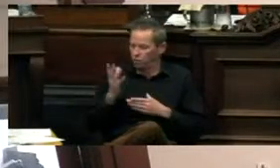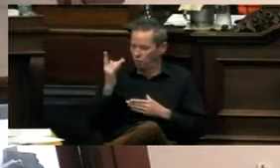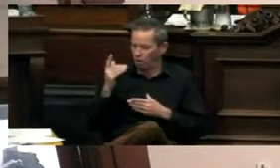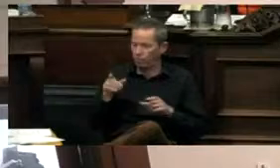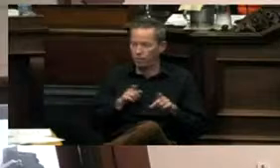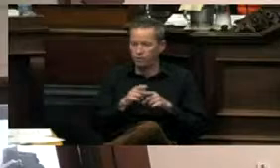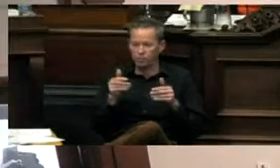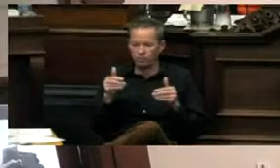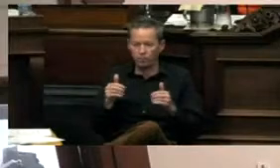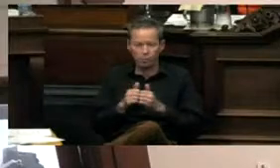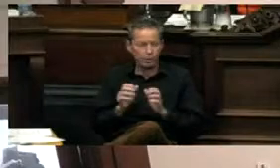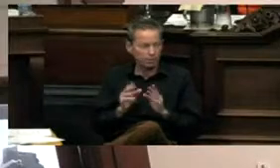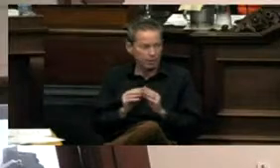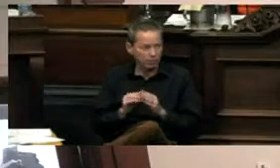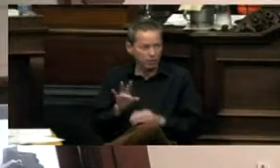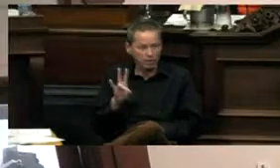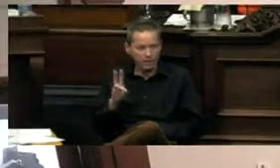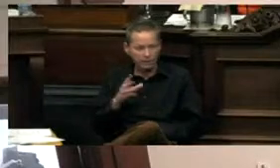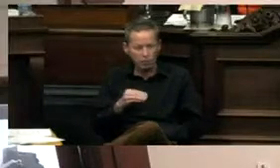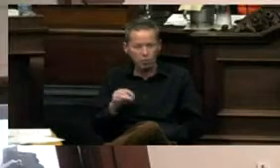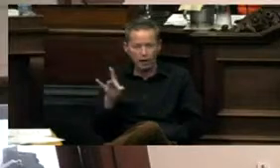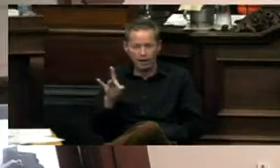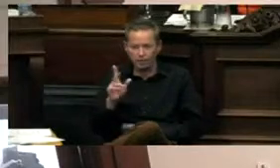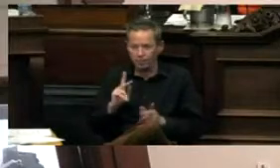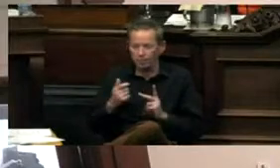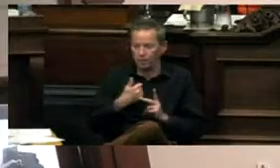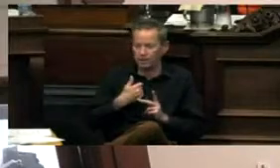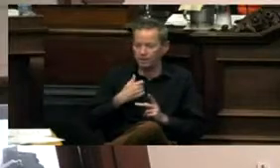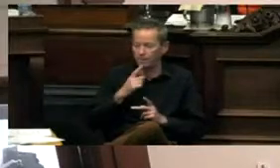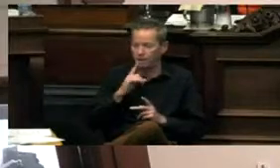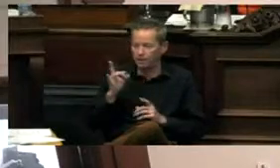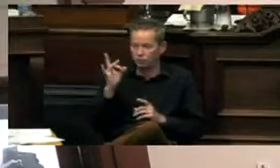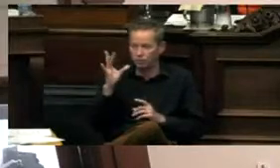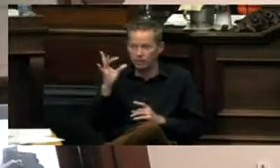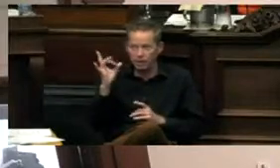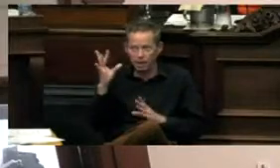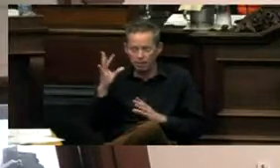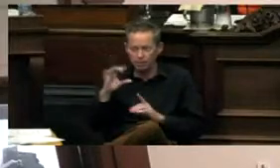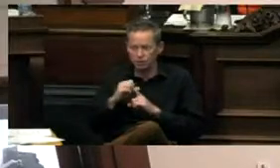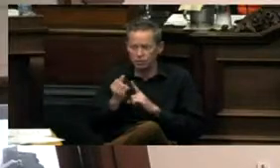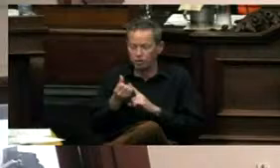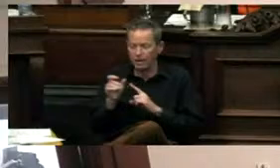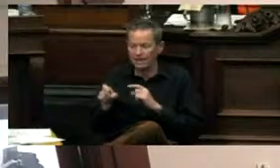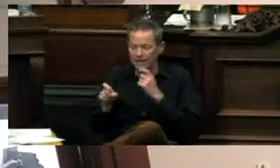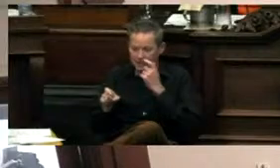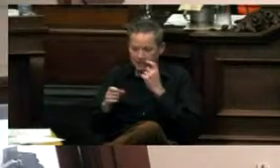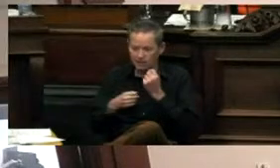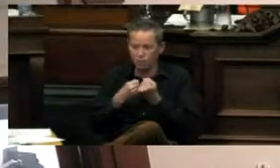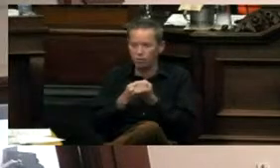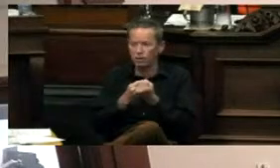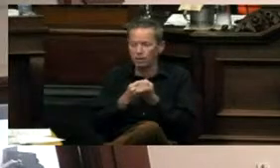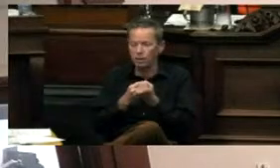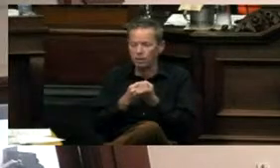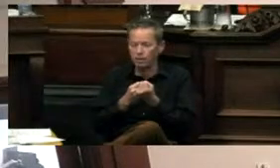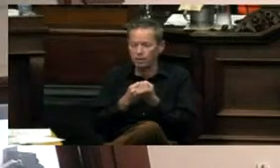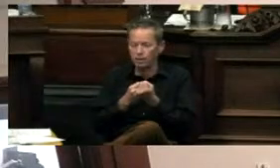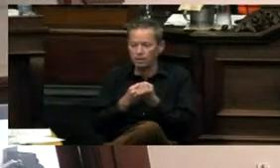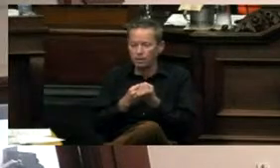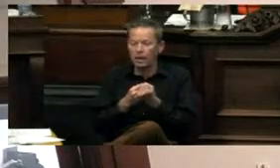Council Member Smith wasn't going to be able to make it, she shared why we've also moved forward with meetings where there are seven and eight